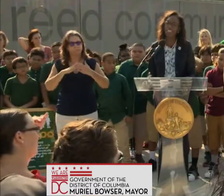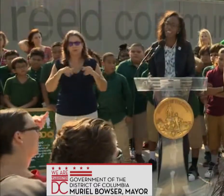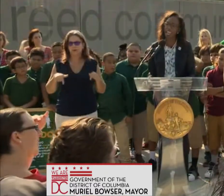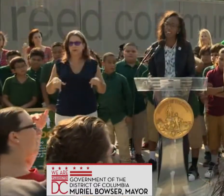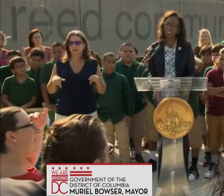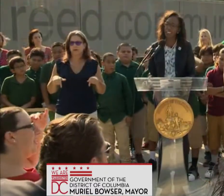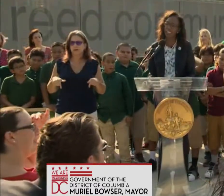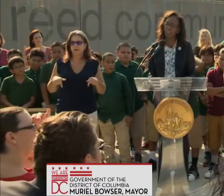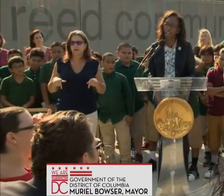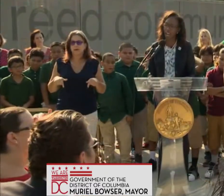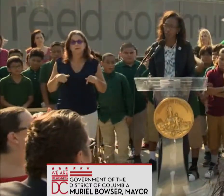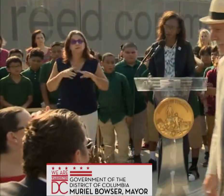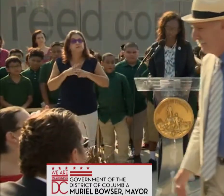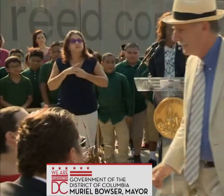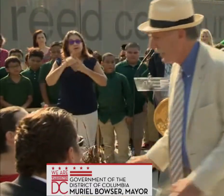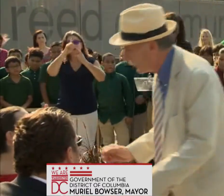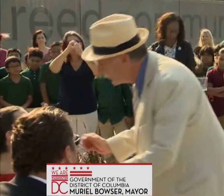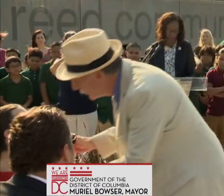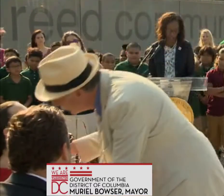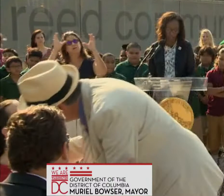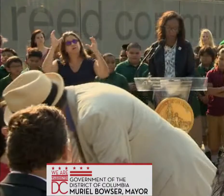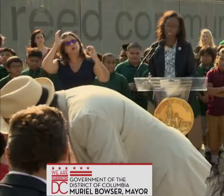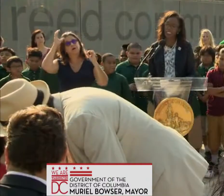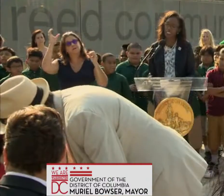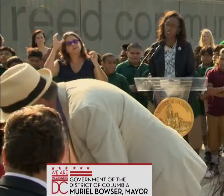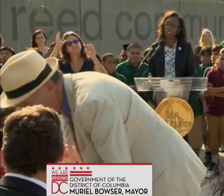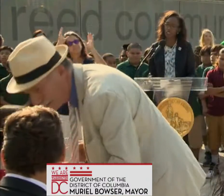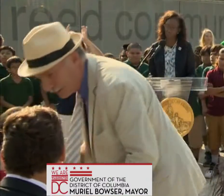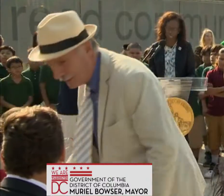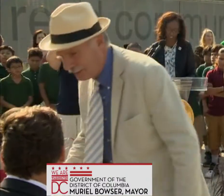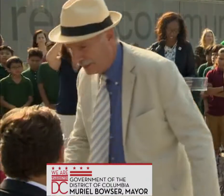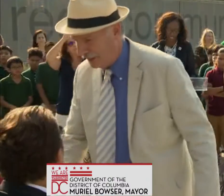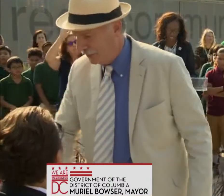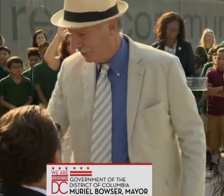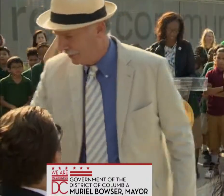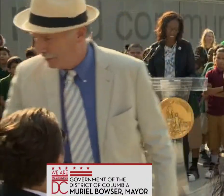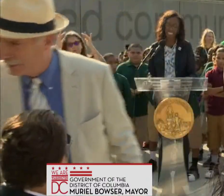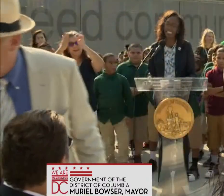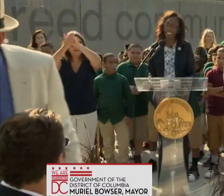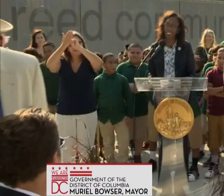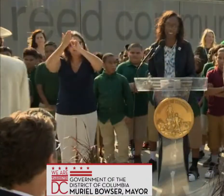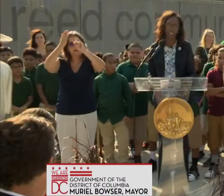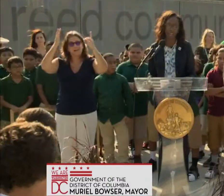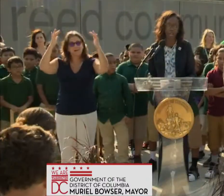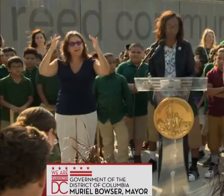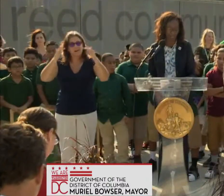thousands of hours of work by skilled construction teams to get the job done